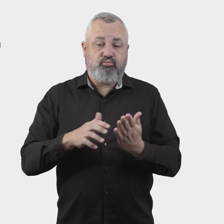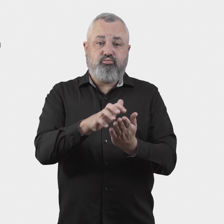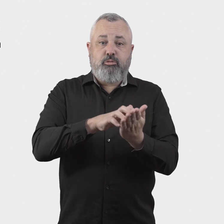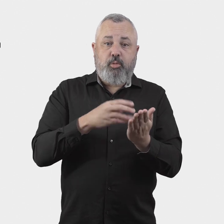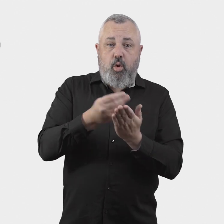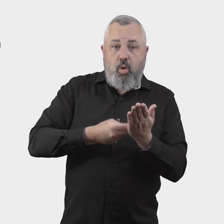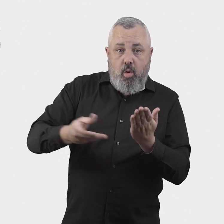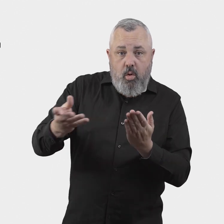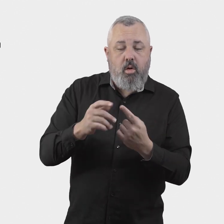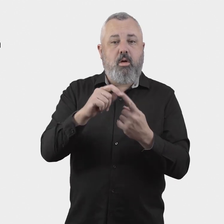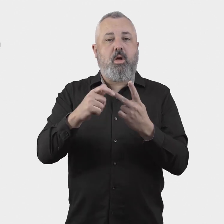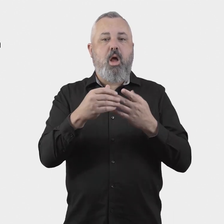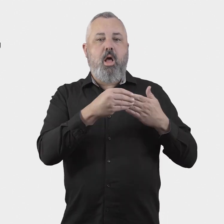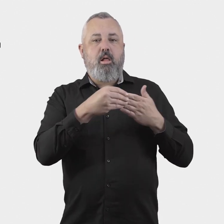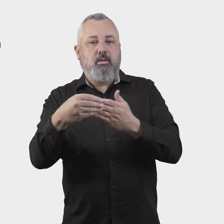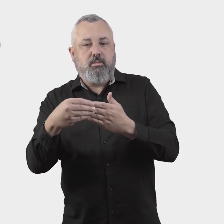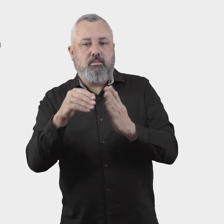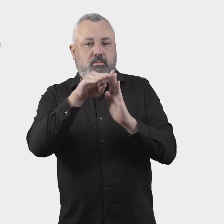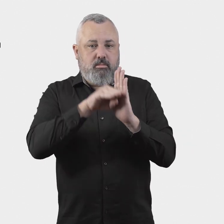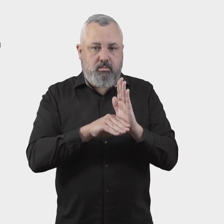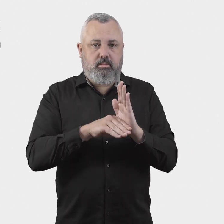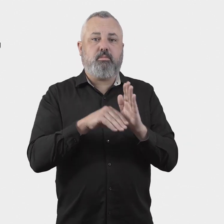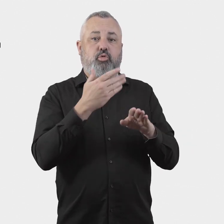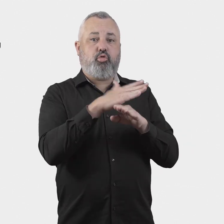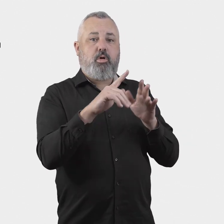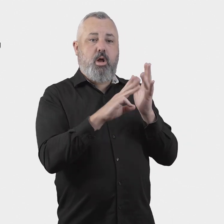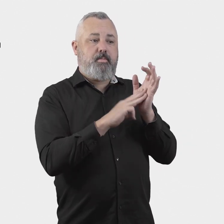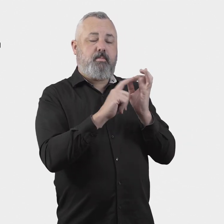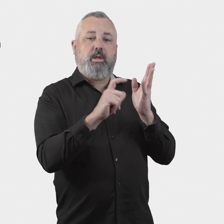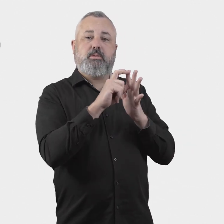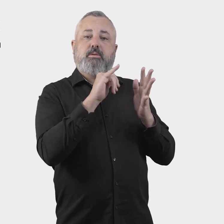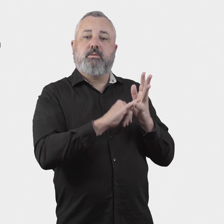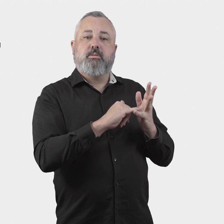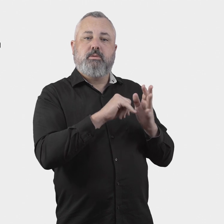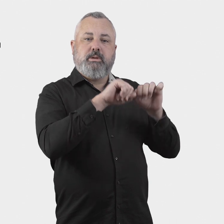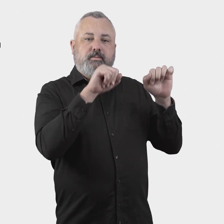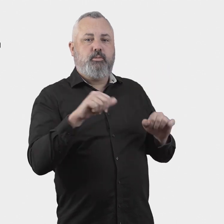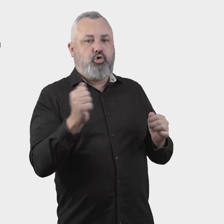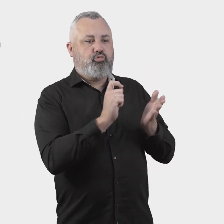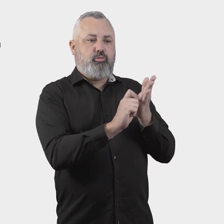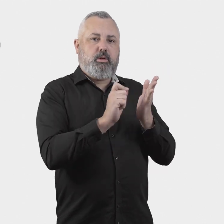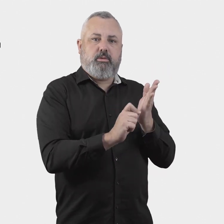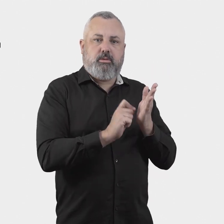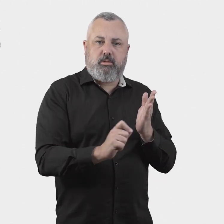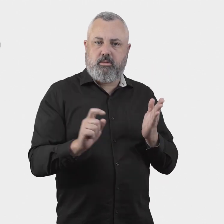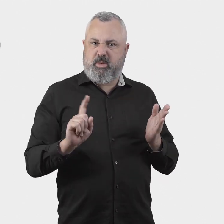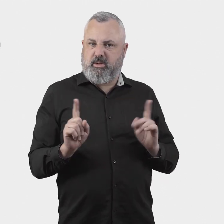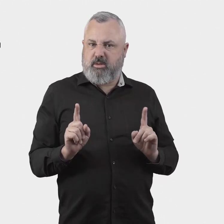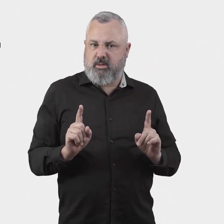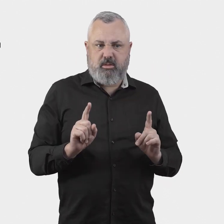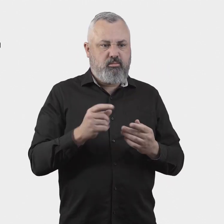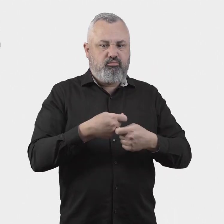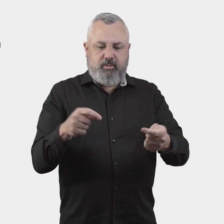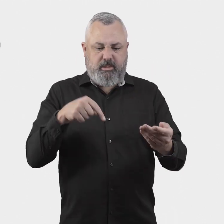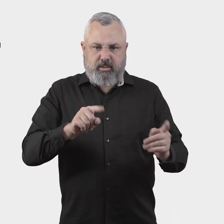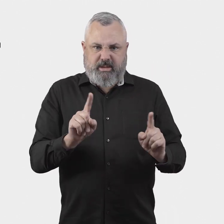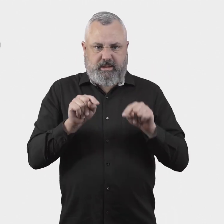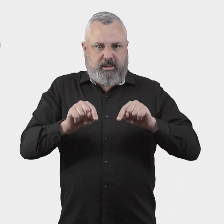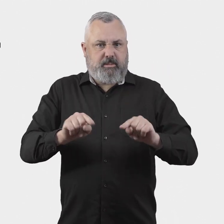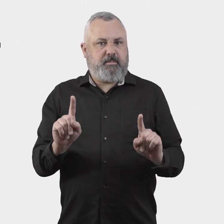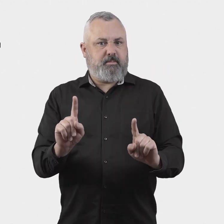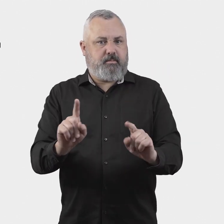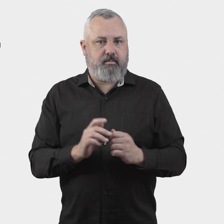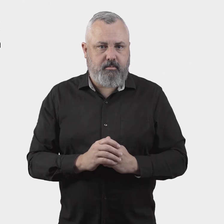regular publications that should be produced by the ombuds scheme